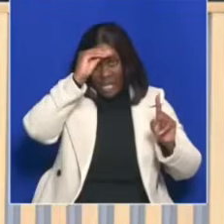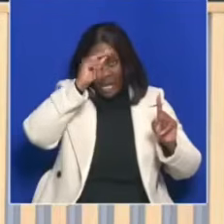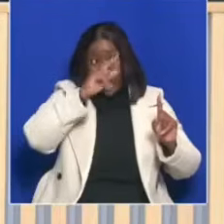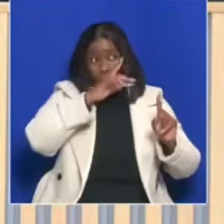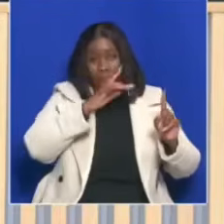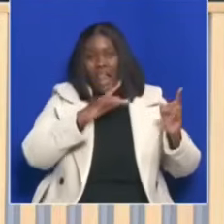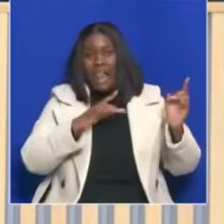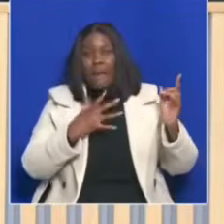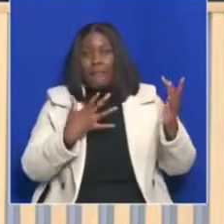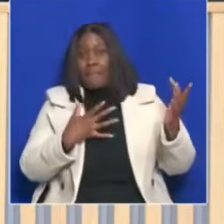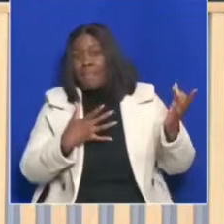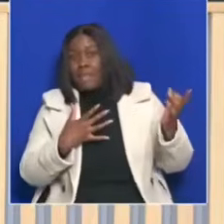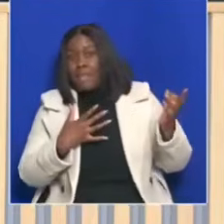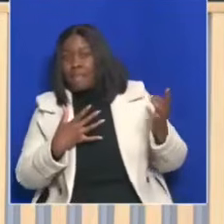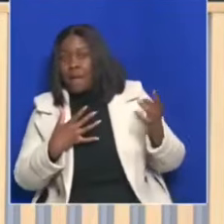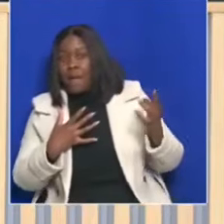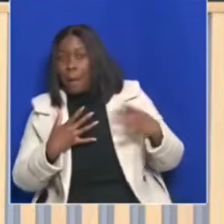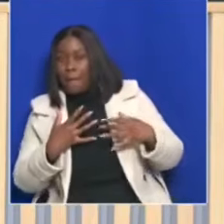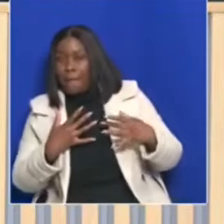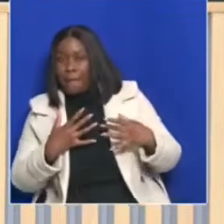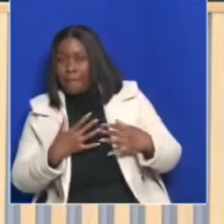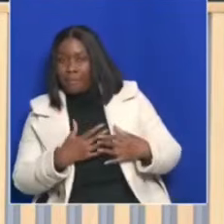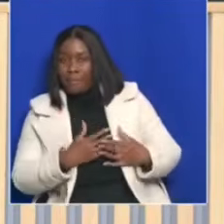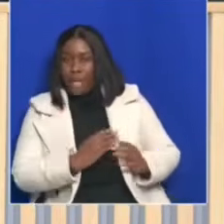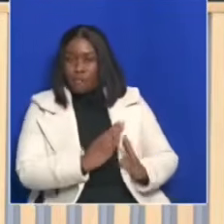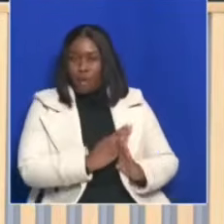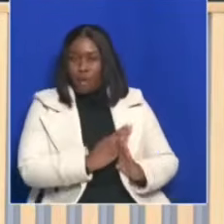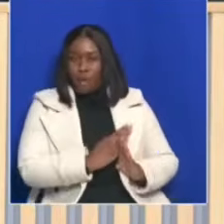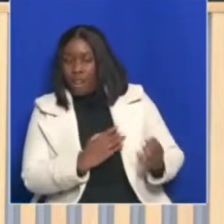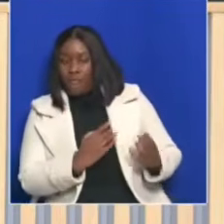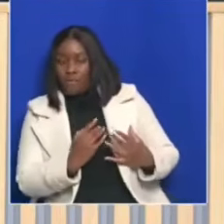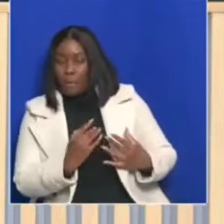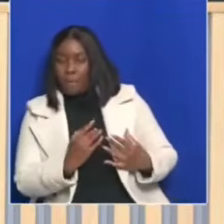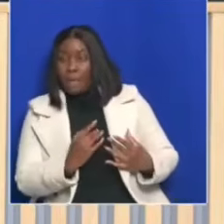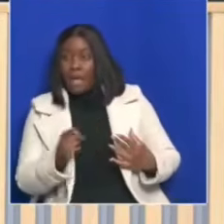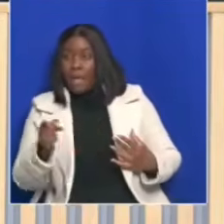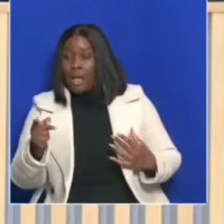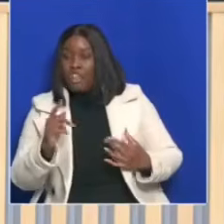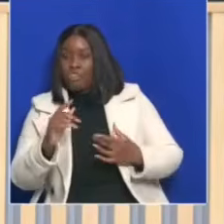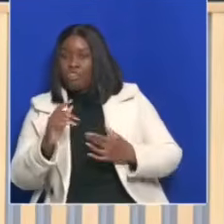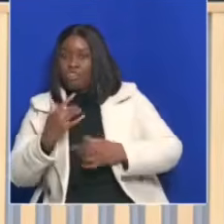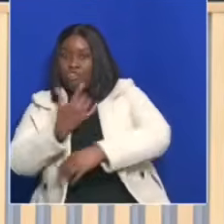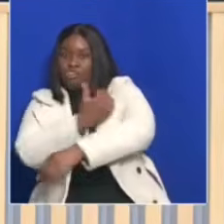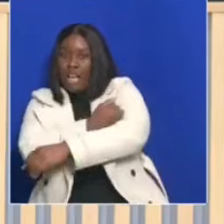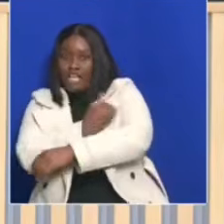at this particular place and we went and did a bust. So there's obviously no docket at that